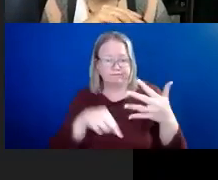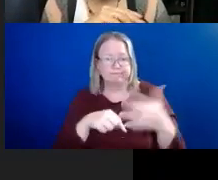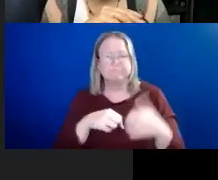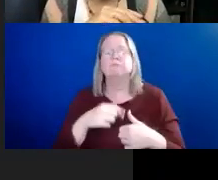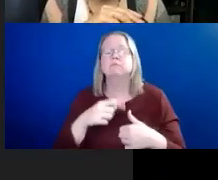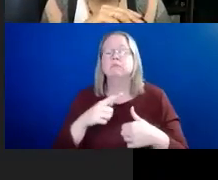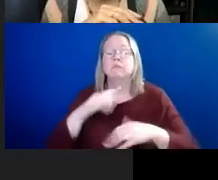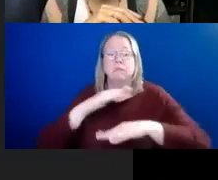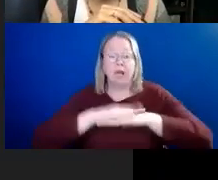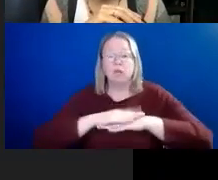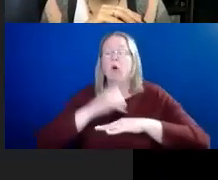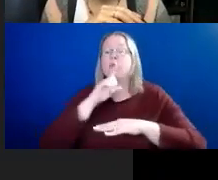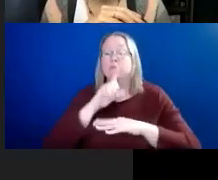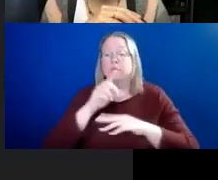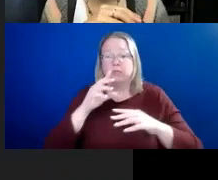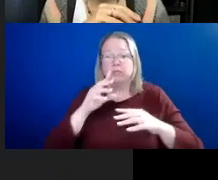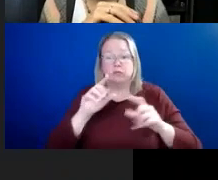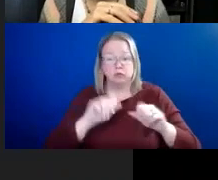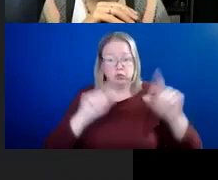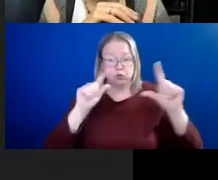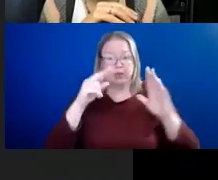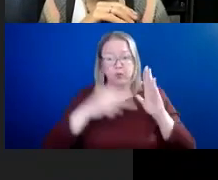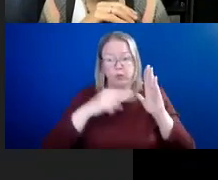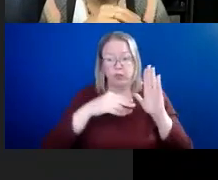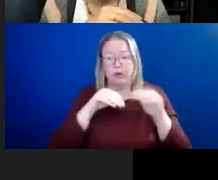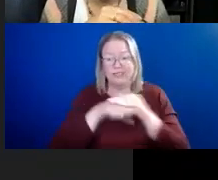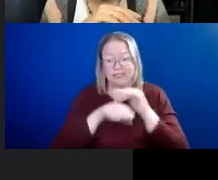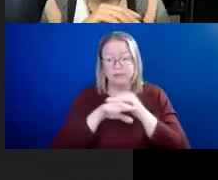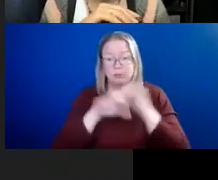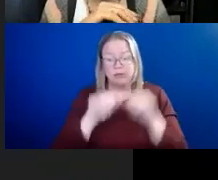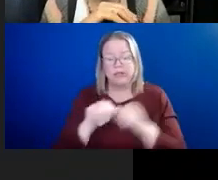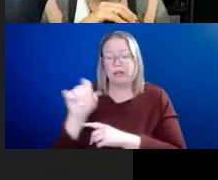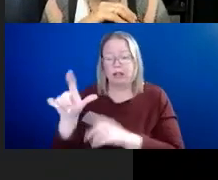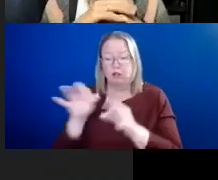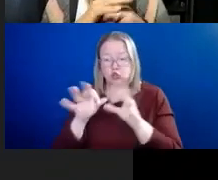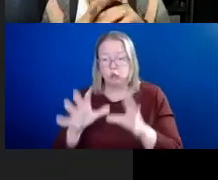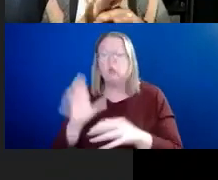13:20:13 is a screen reader accessible. ASL interpreters will be visible